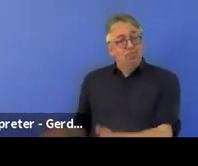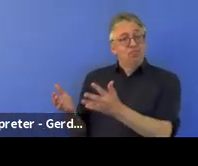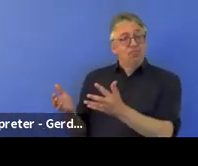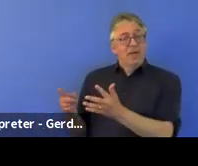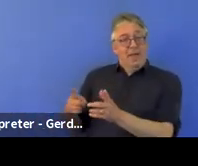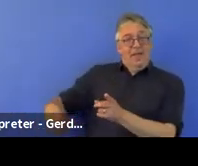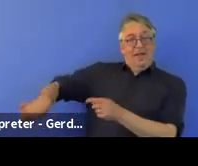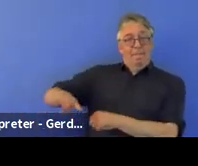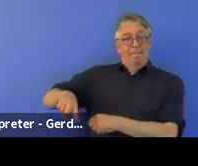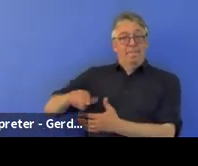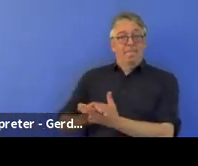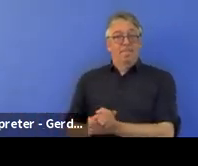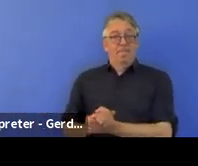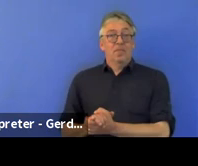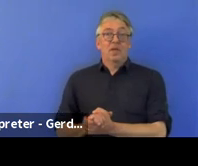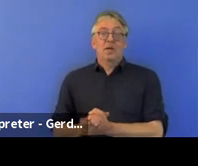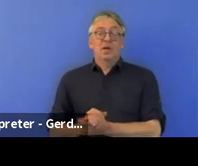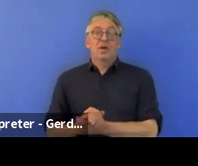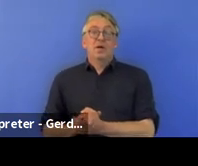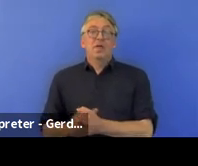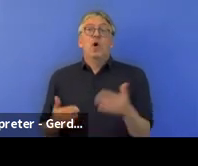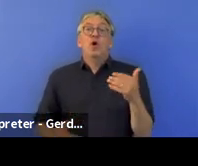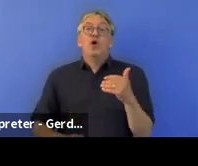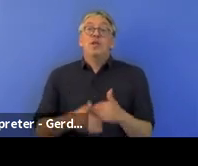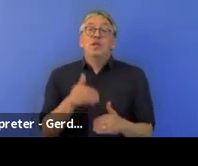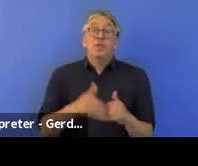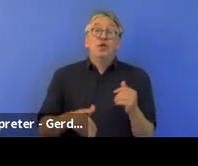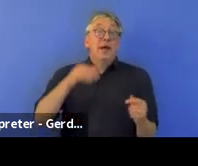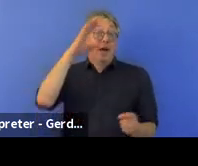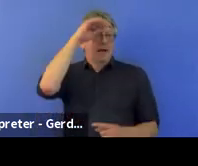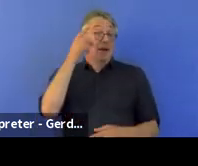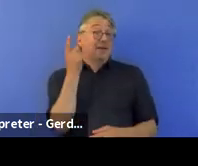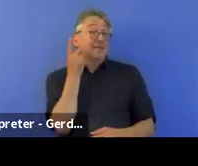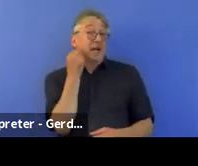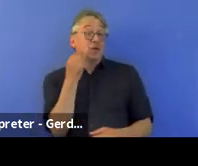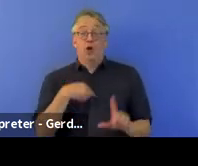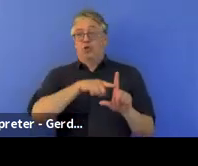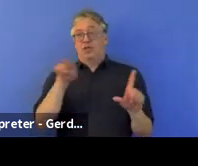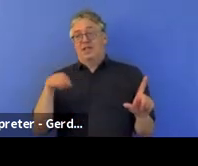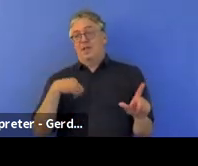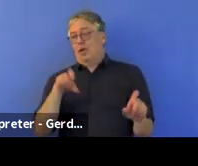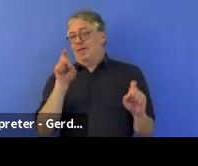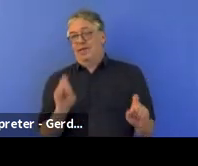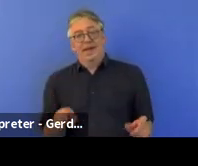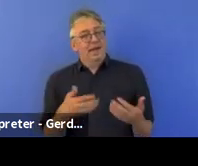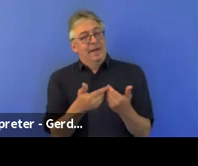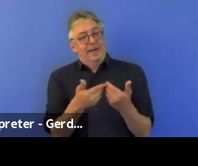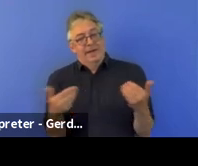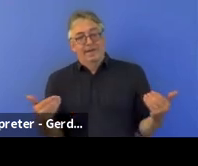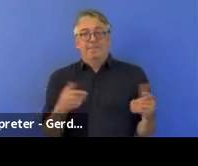learners with disabilities. There needs to be targets. There needs to be frequent monitoring against those